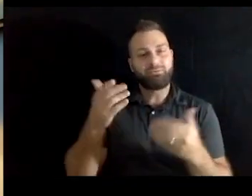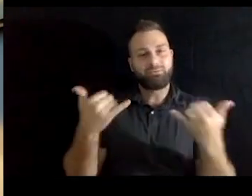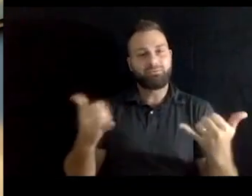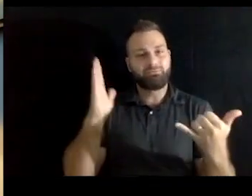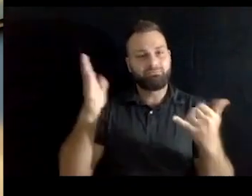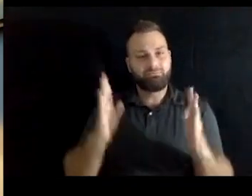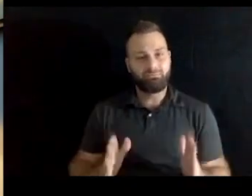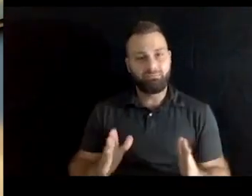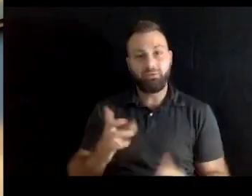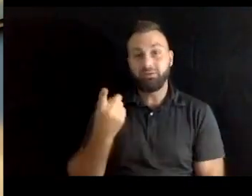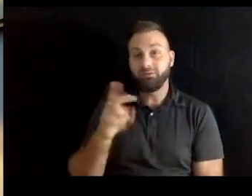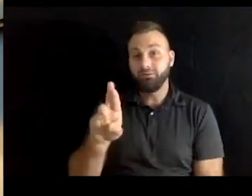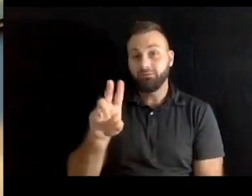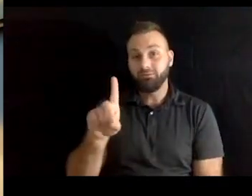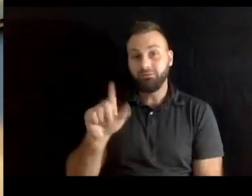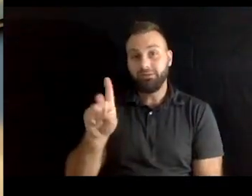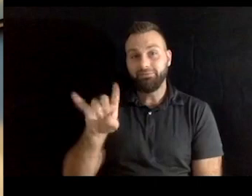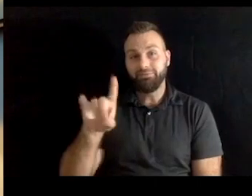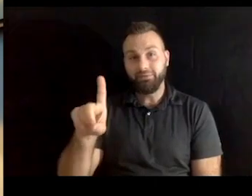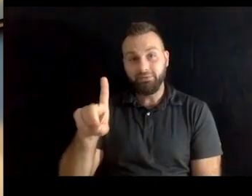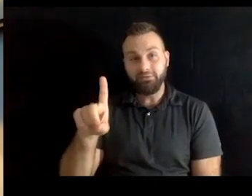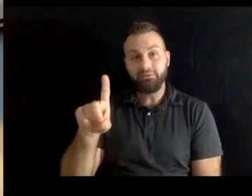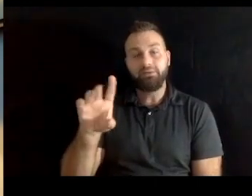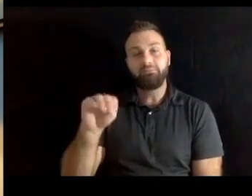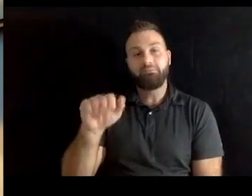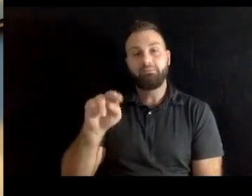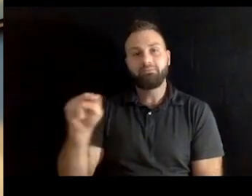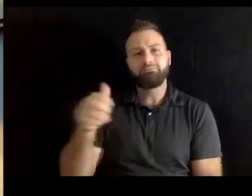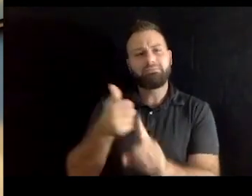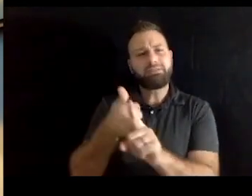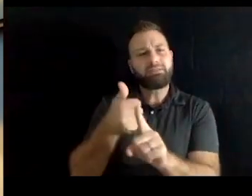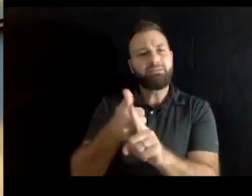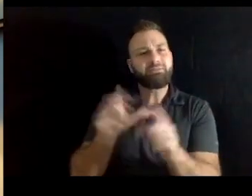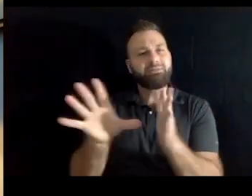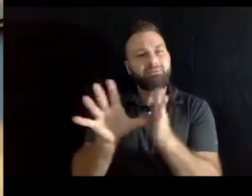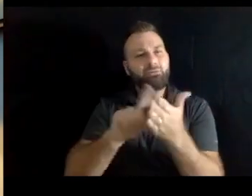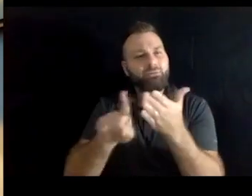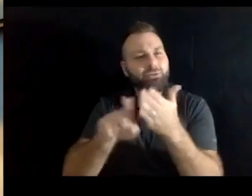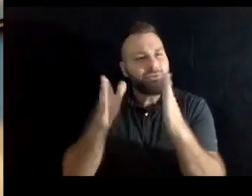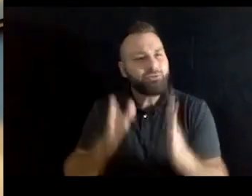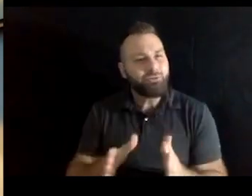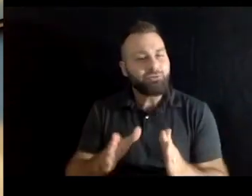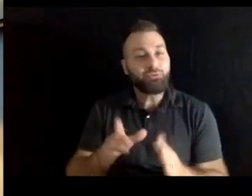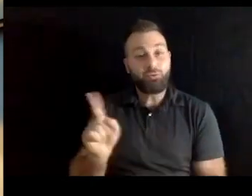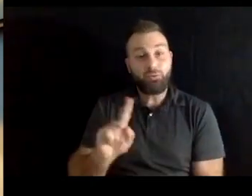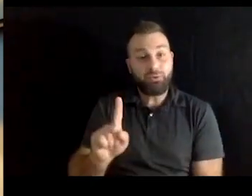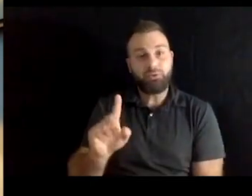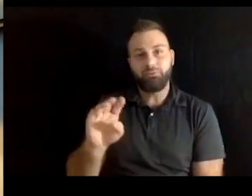Doctor David Mann is a senior researcher at Mathematica. He understands one of the remaining